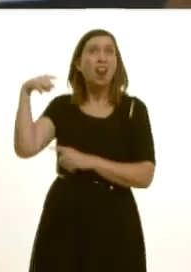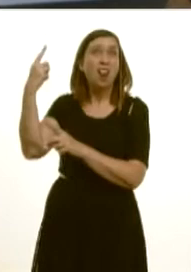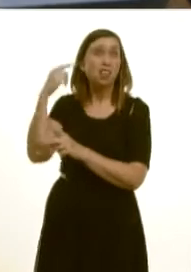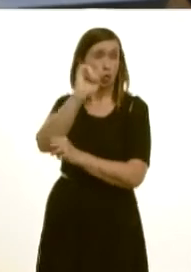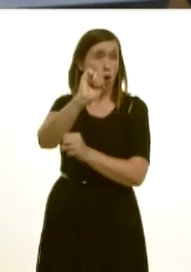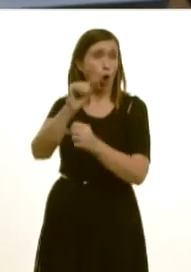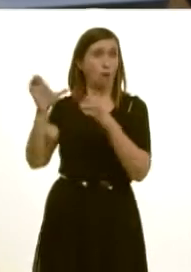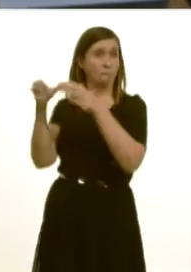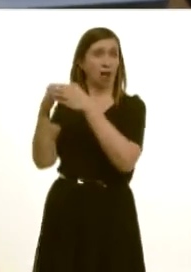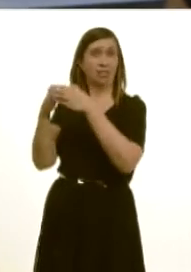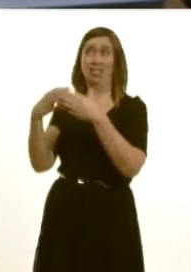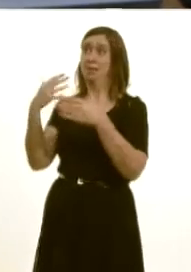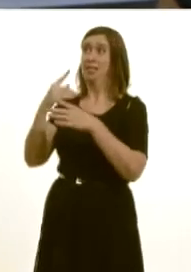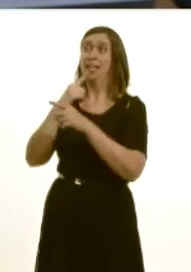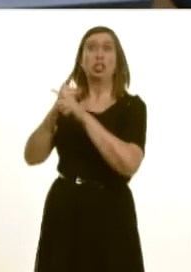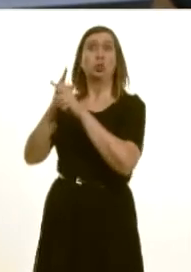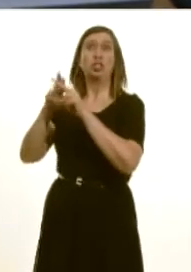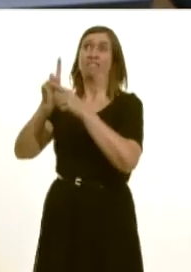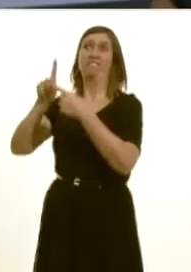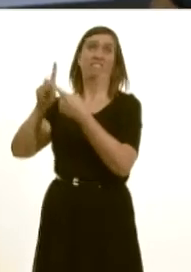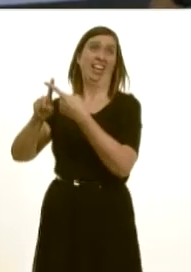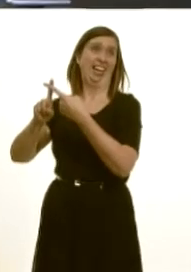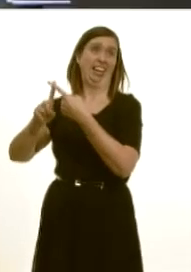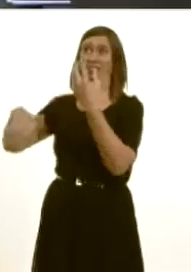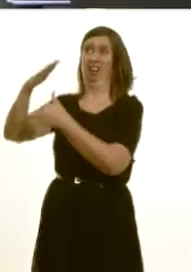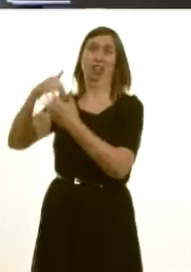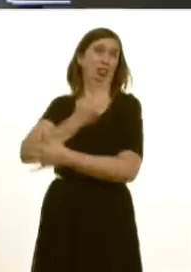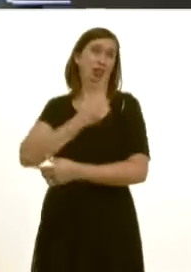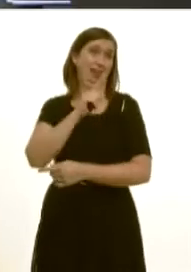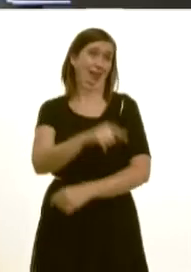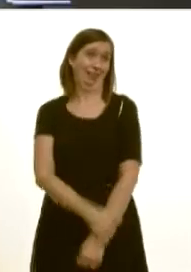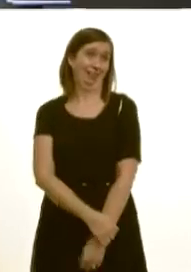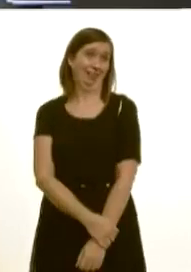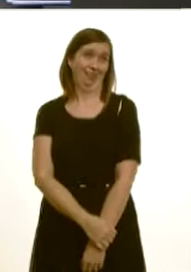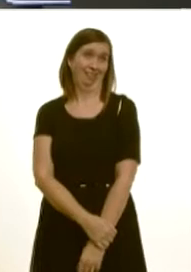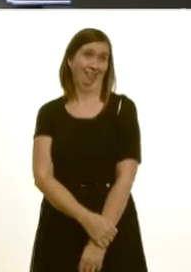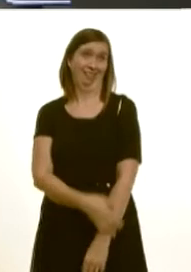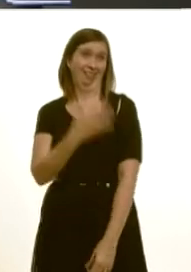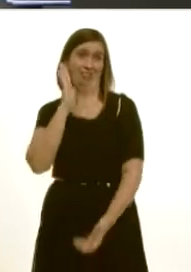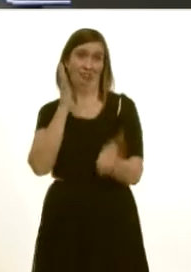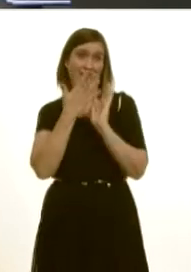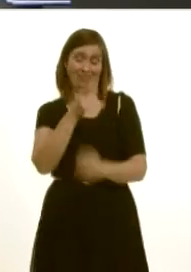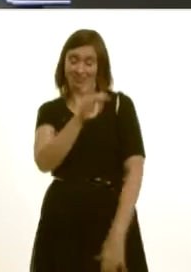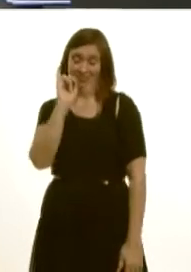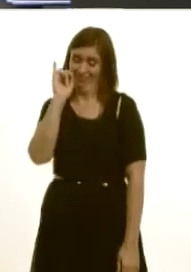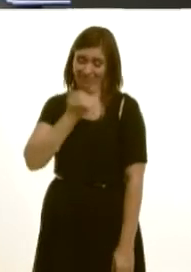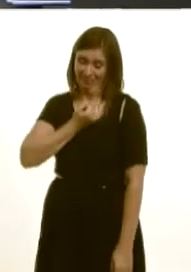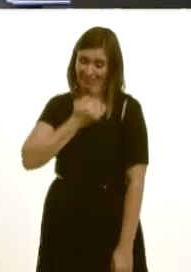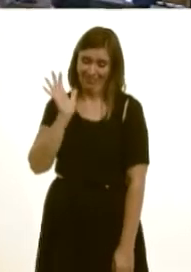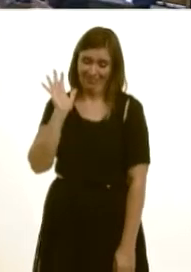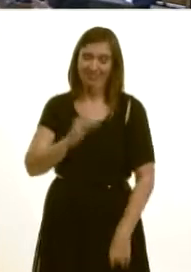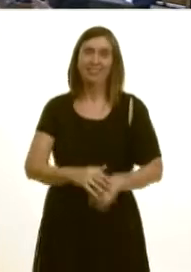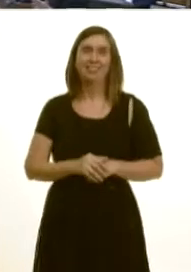a core commitment with regard to tuition fees; the ground was slightly shaky in that regard.